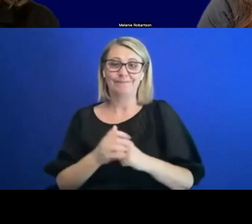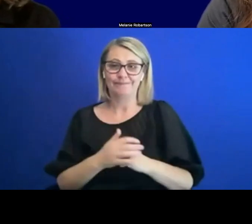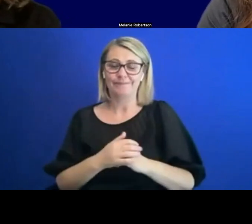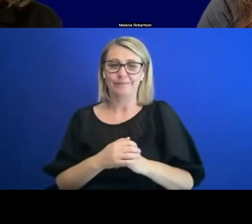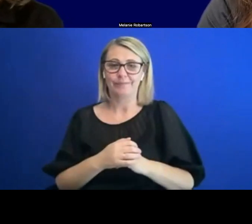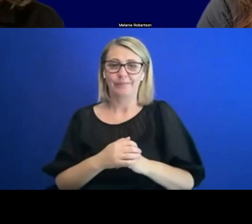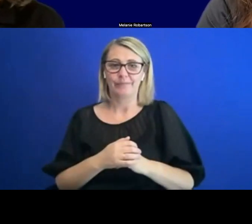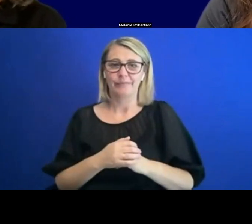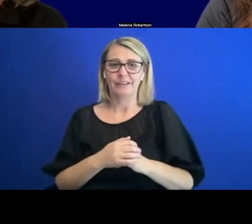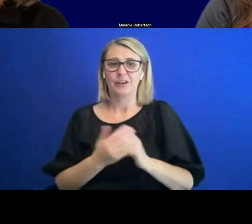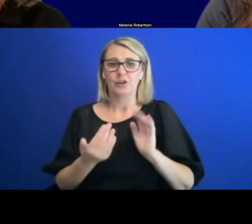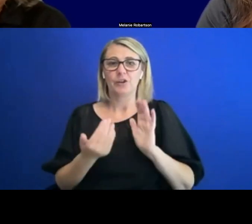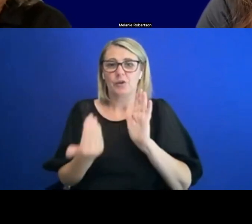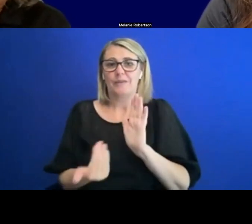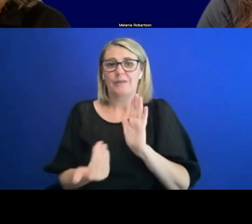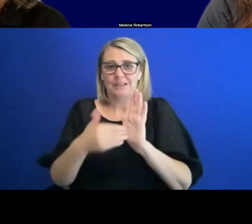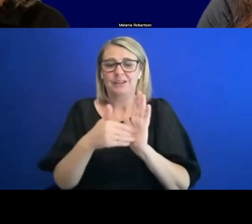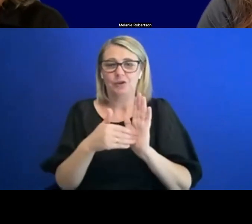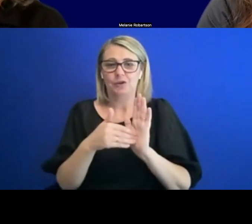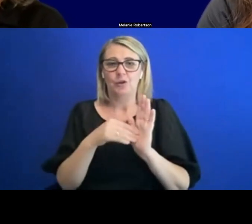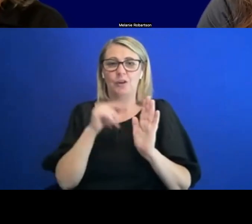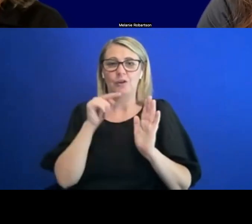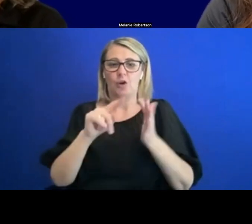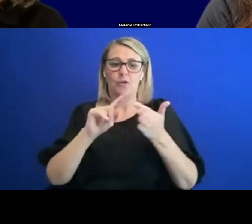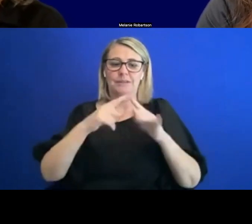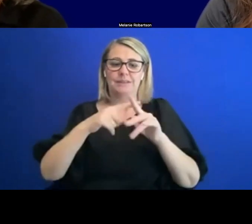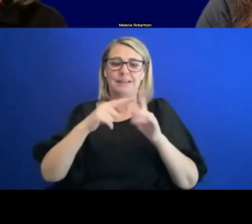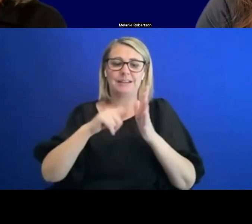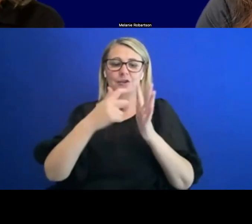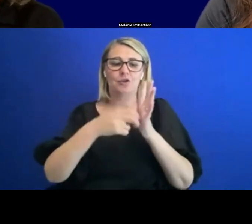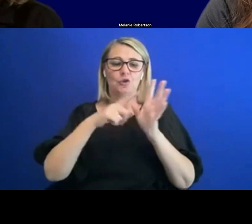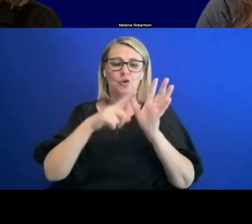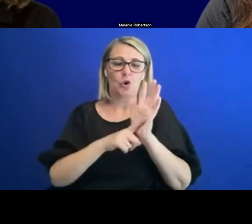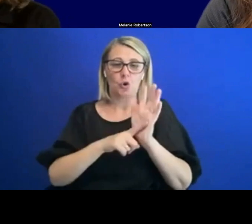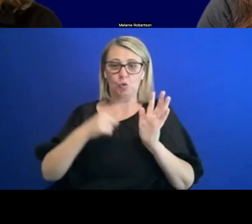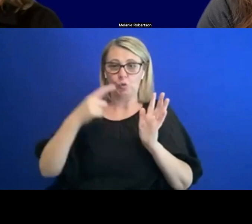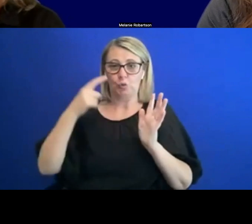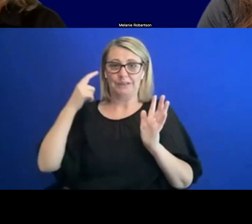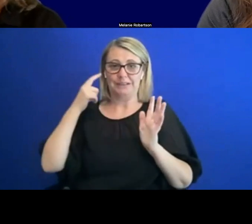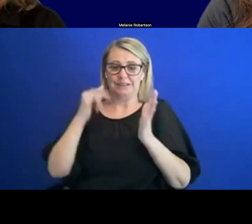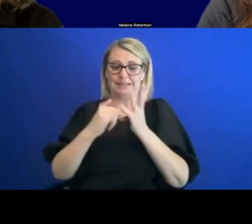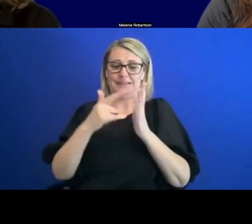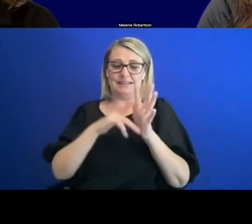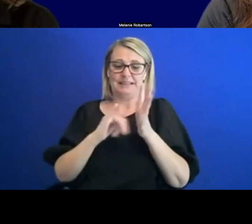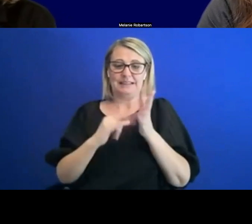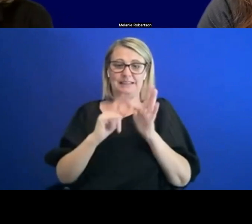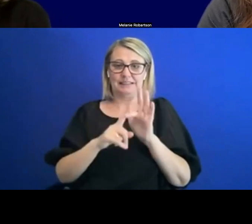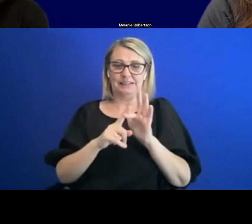additional components of those external senses that are altered in our group of individuals,